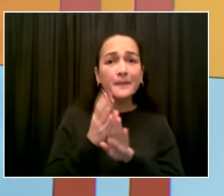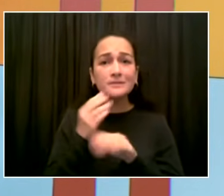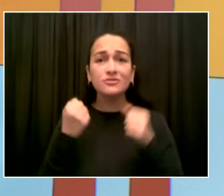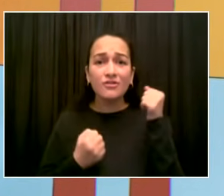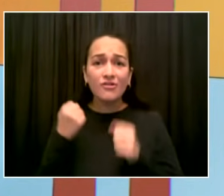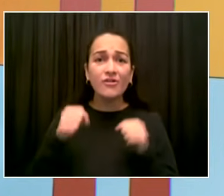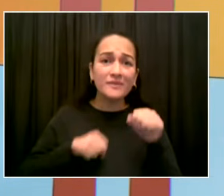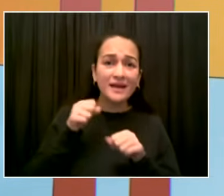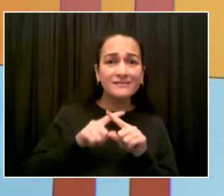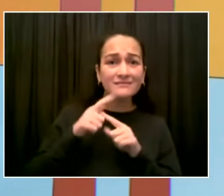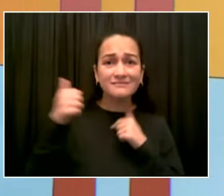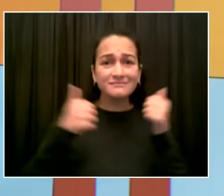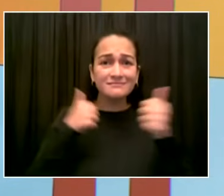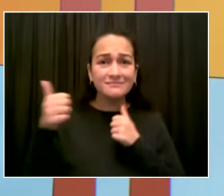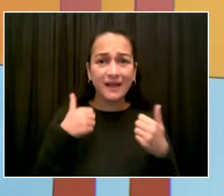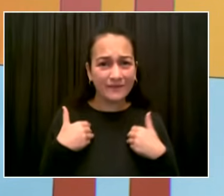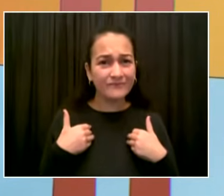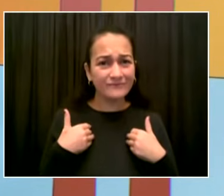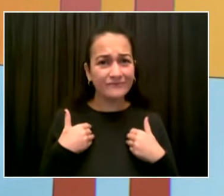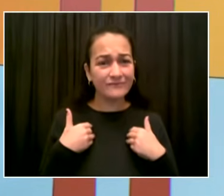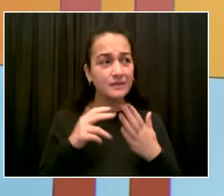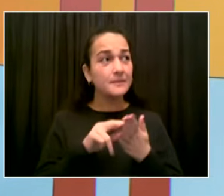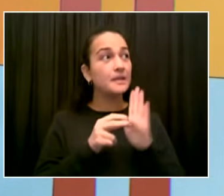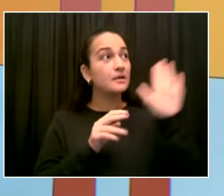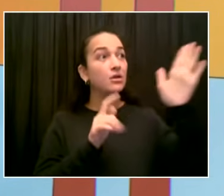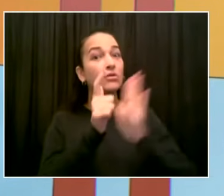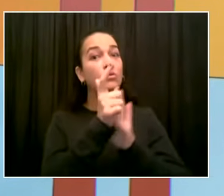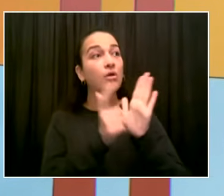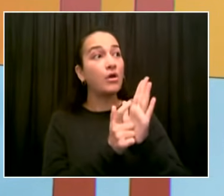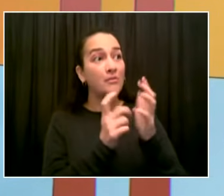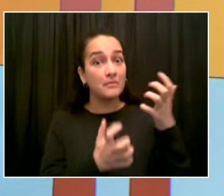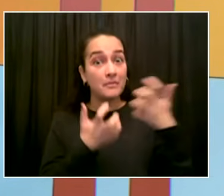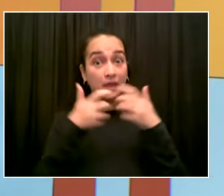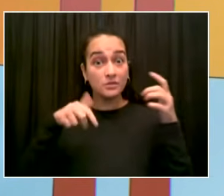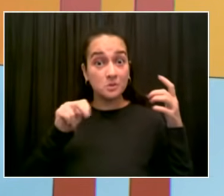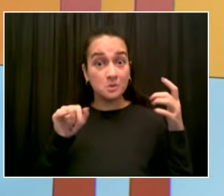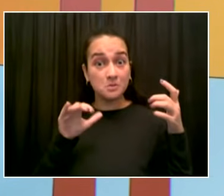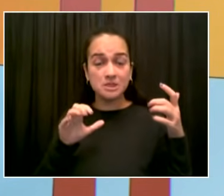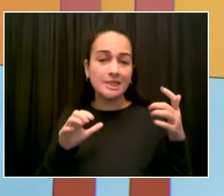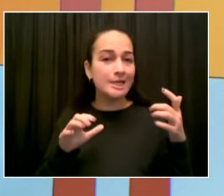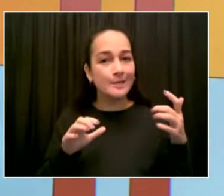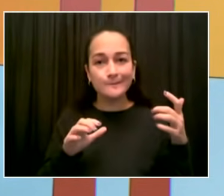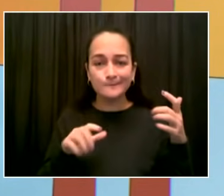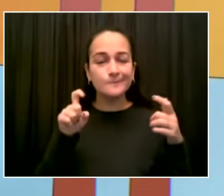LIKE. SO WE WTANED TO